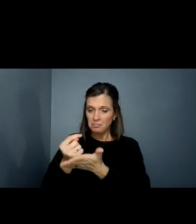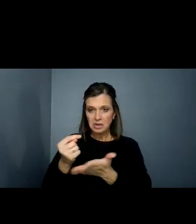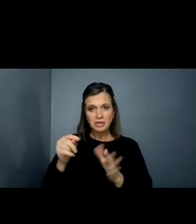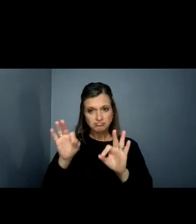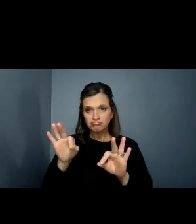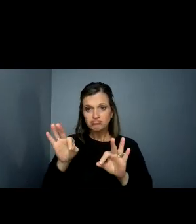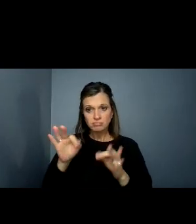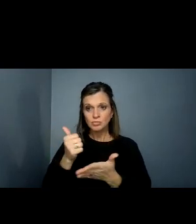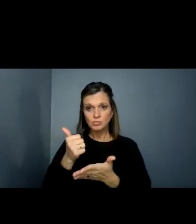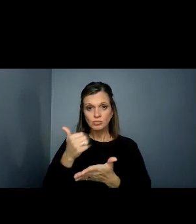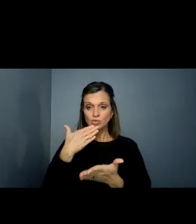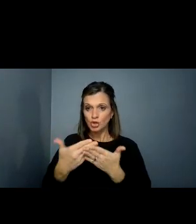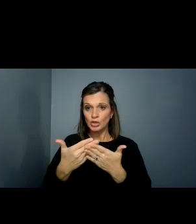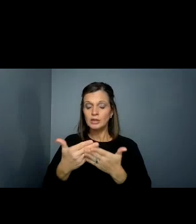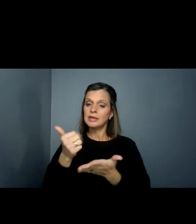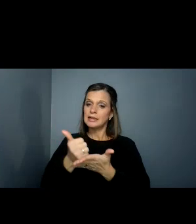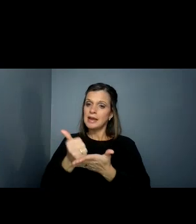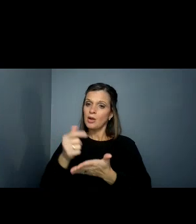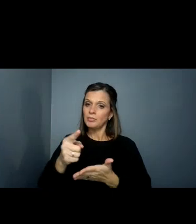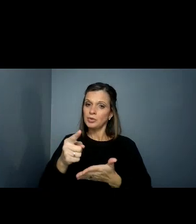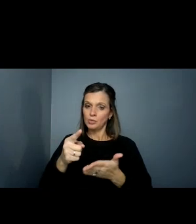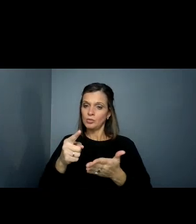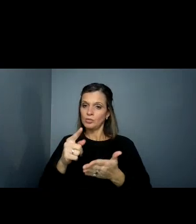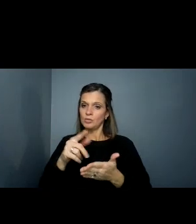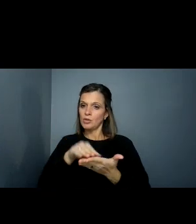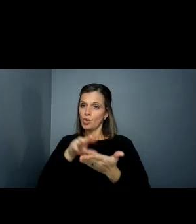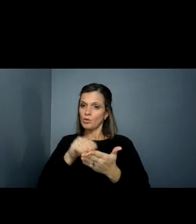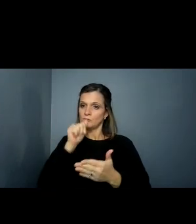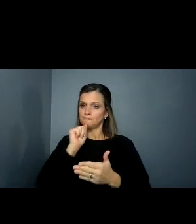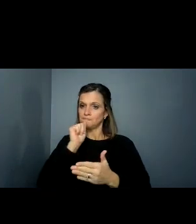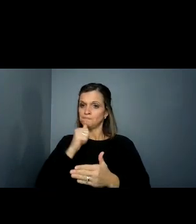to to deal with this better. Because it more often than not people. If you can